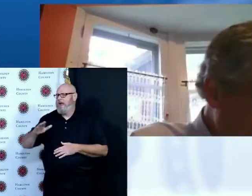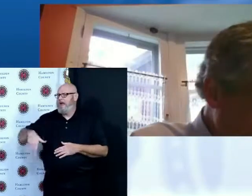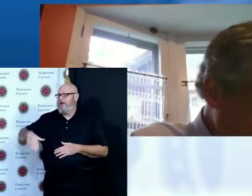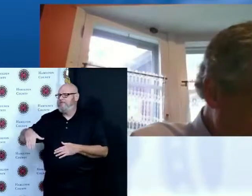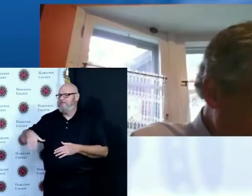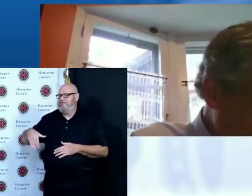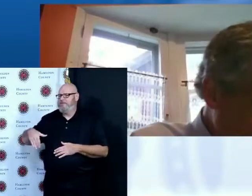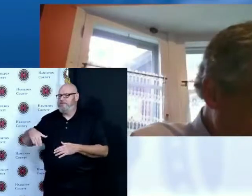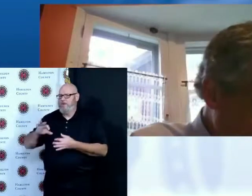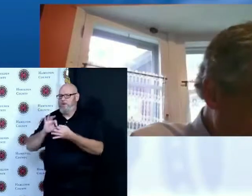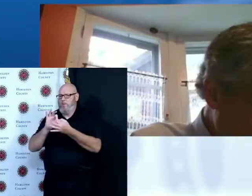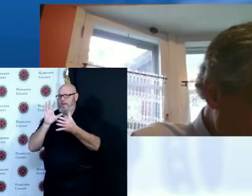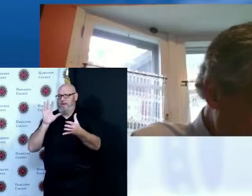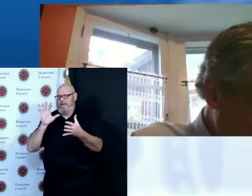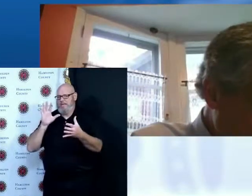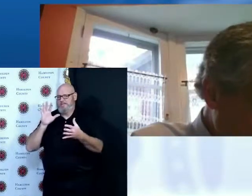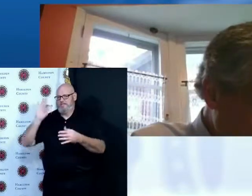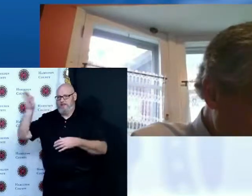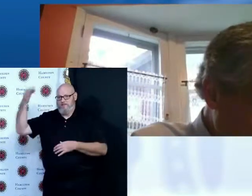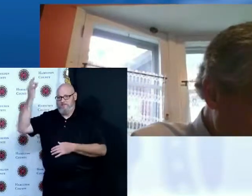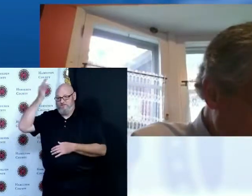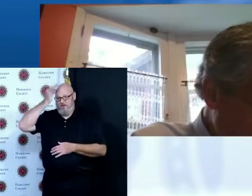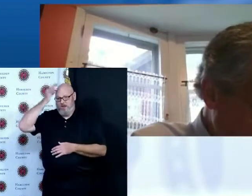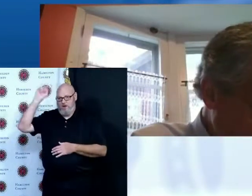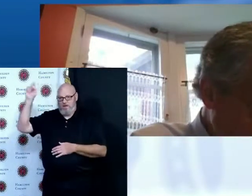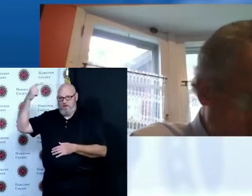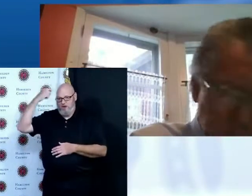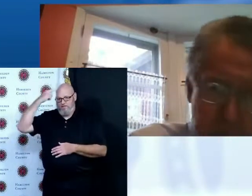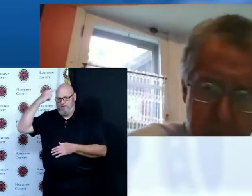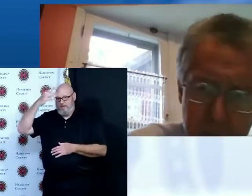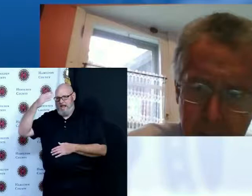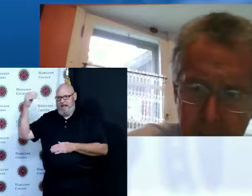federal government or the state level there are many places here in Hamilton County that we could